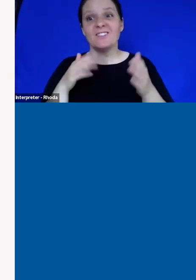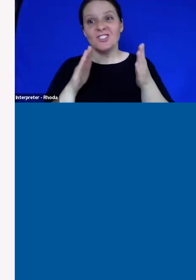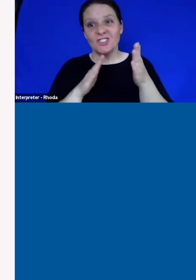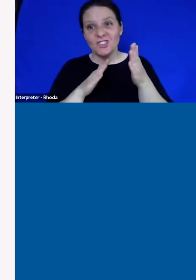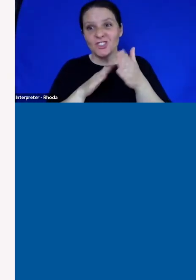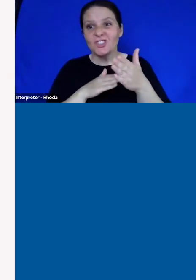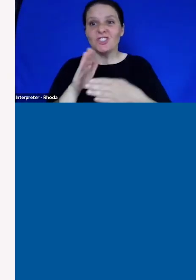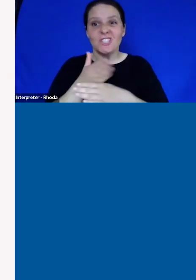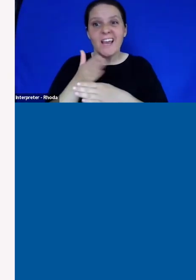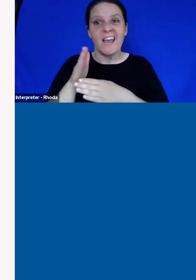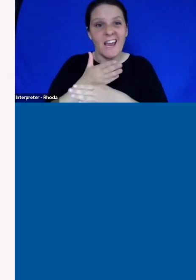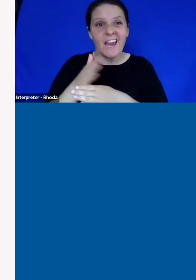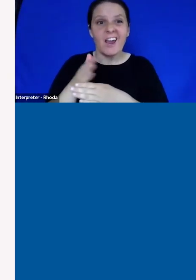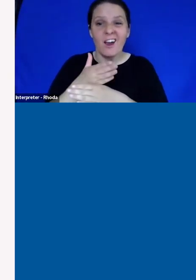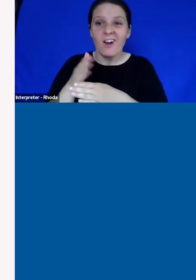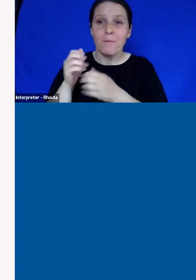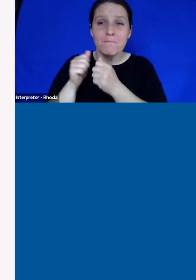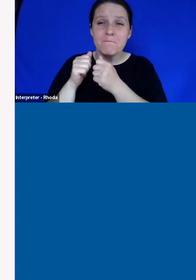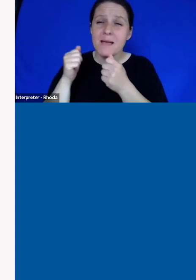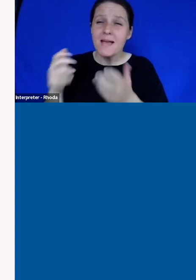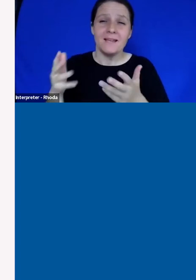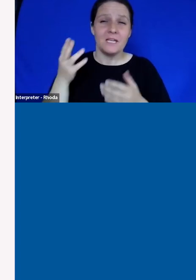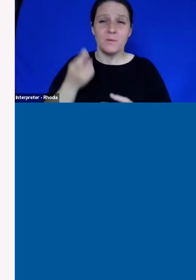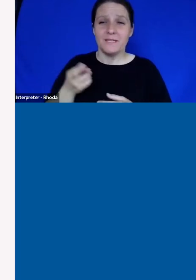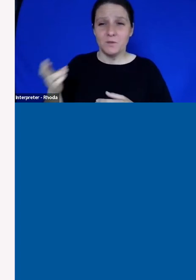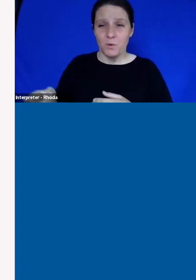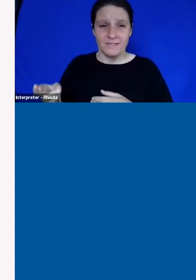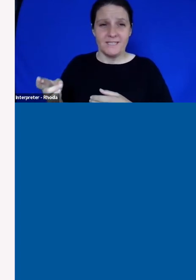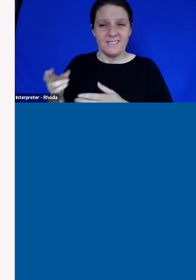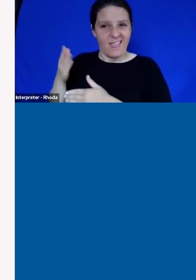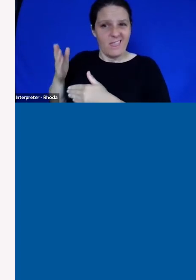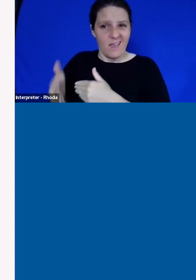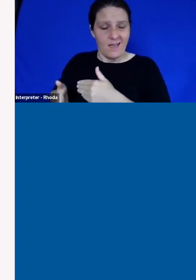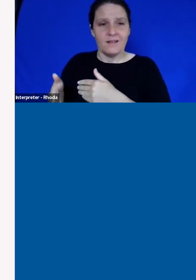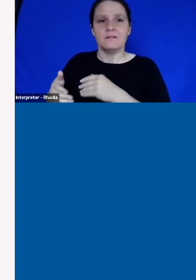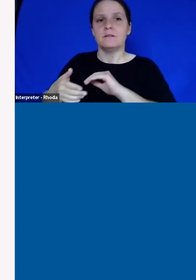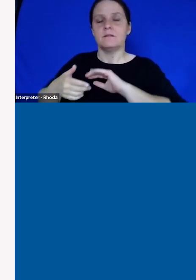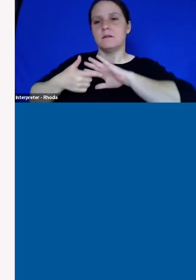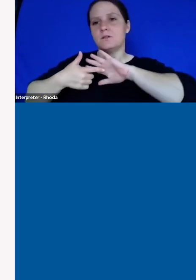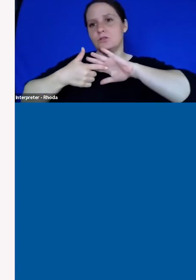at the end of this deck that go into the basic accessibility improvements